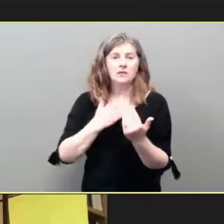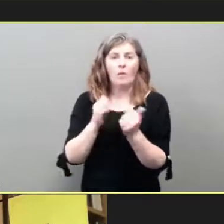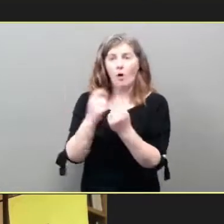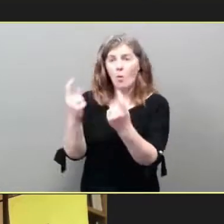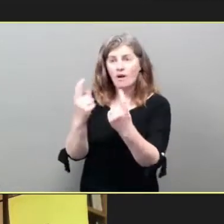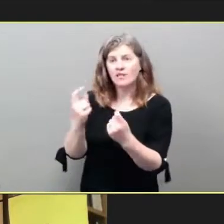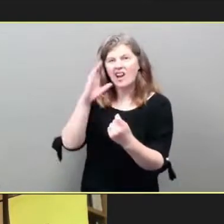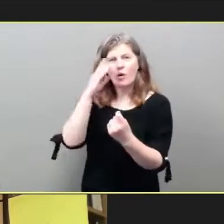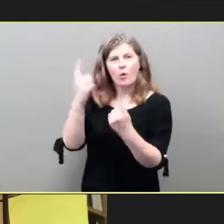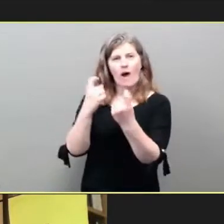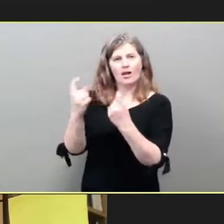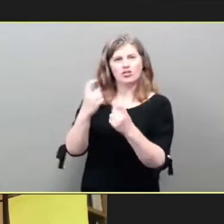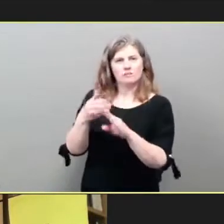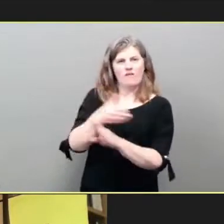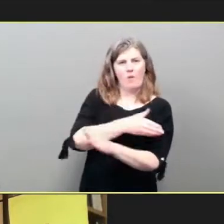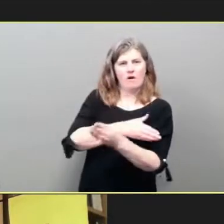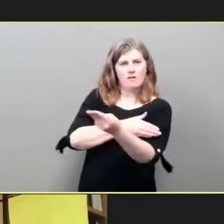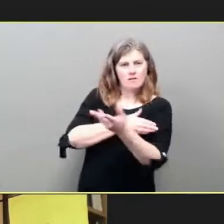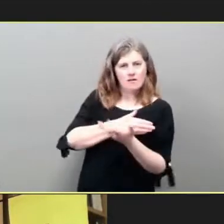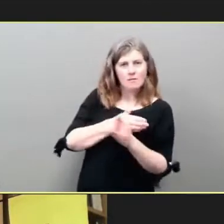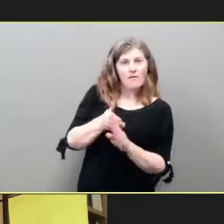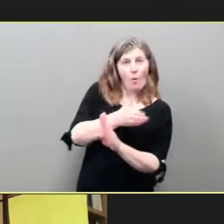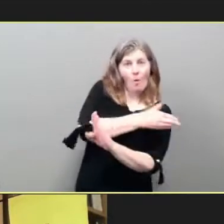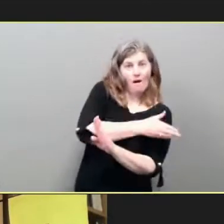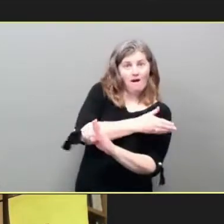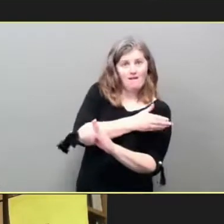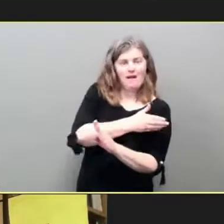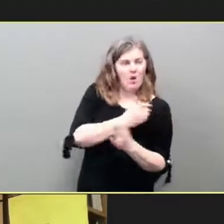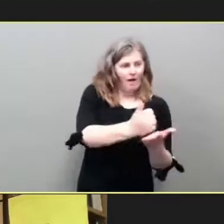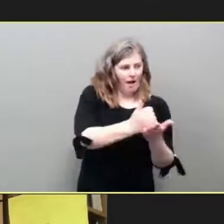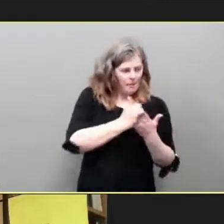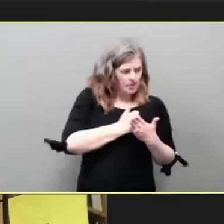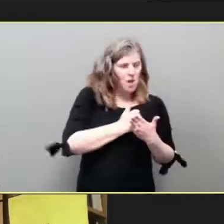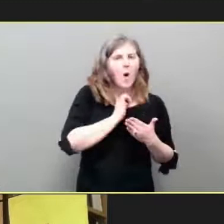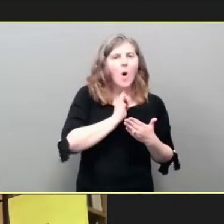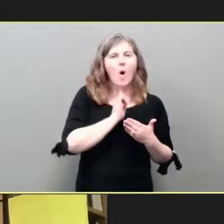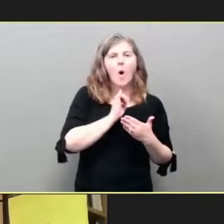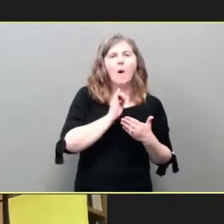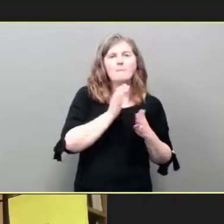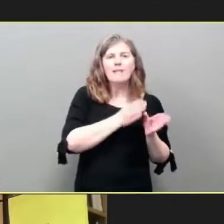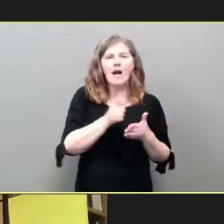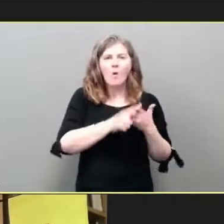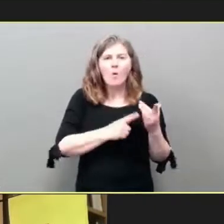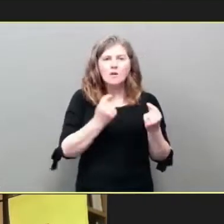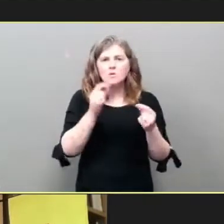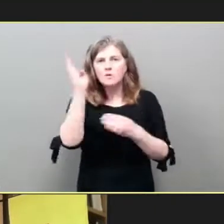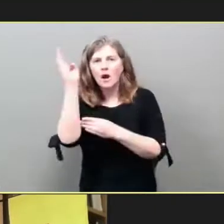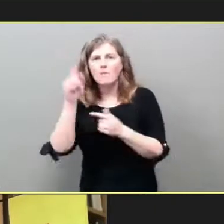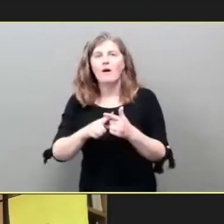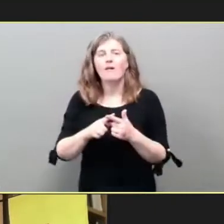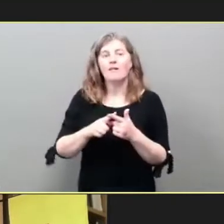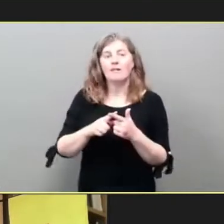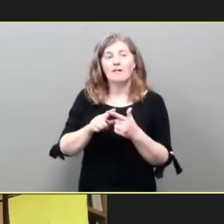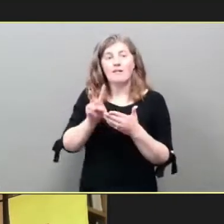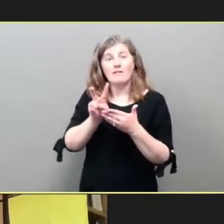questions in advance like far in advance, really helps us design what we're gonna do. We will have secretary Stuart with us here in two weeks. We